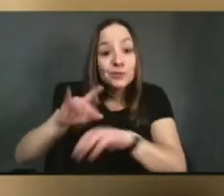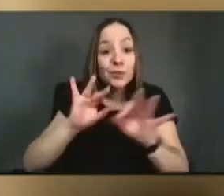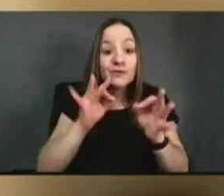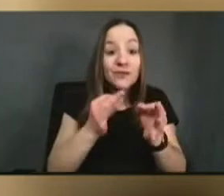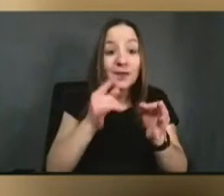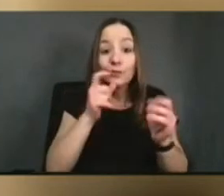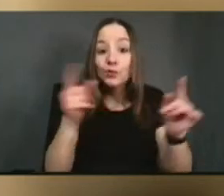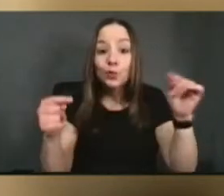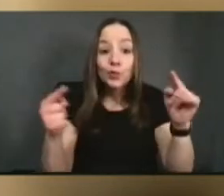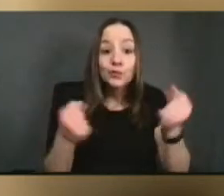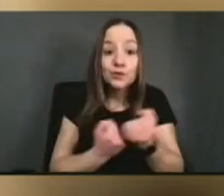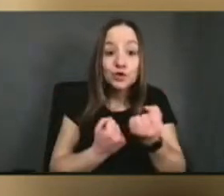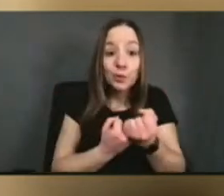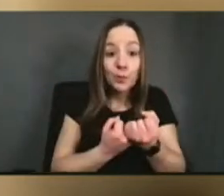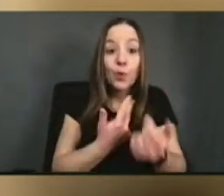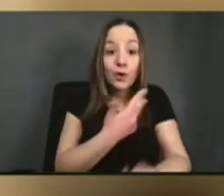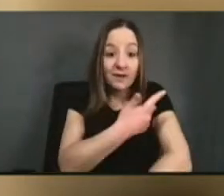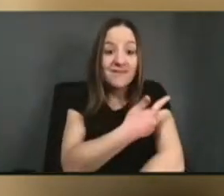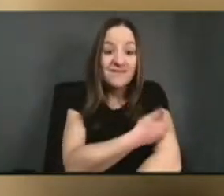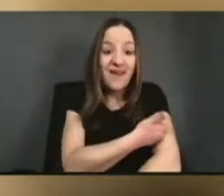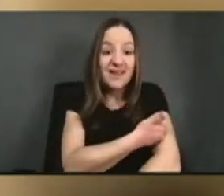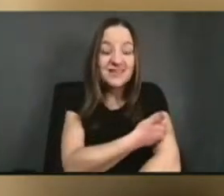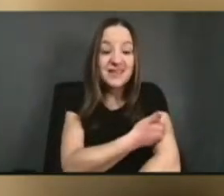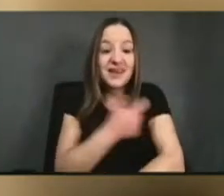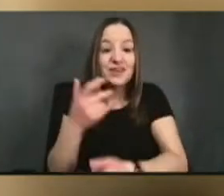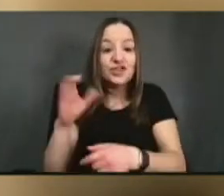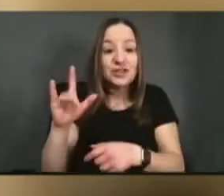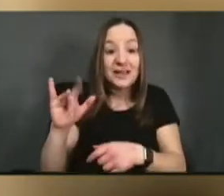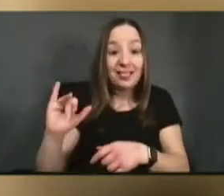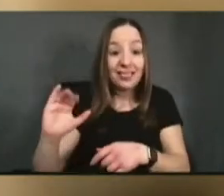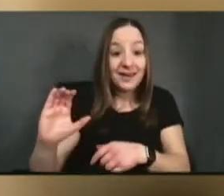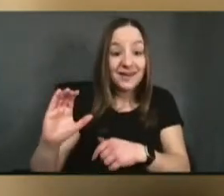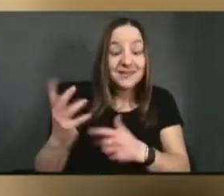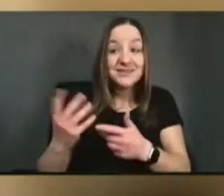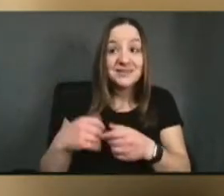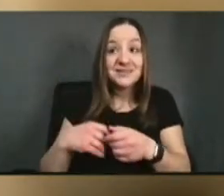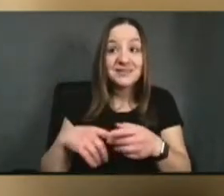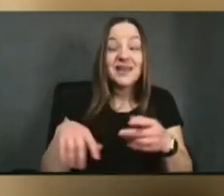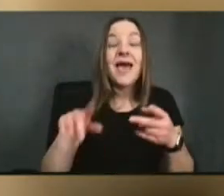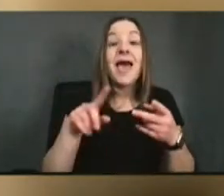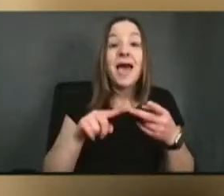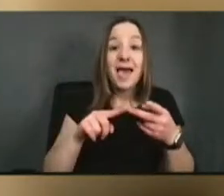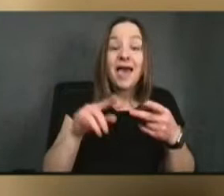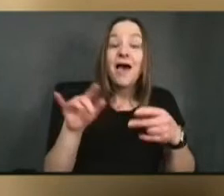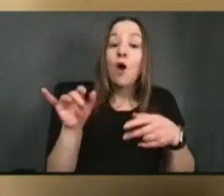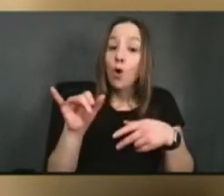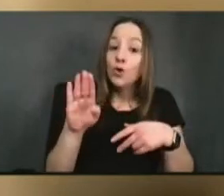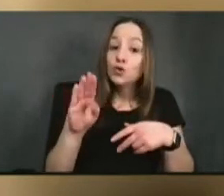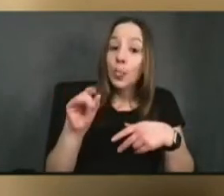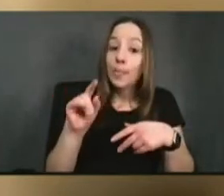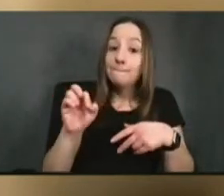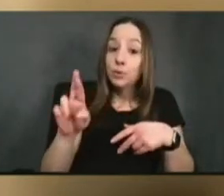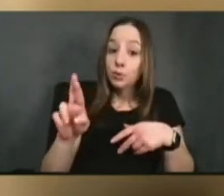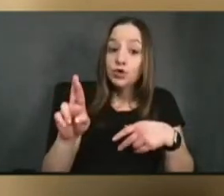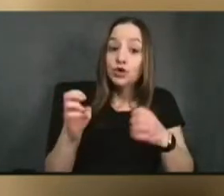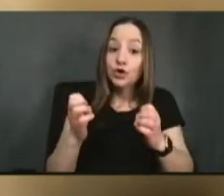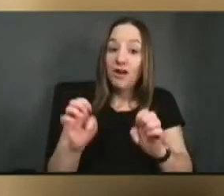school principals. The families who have really come out to support those vaccination